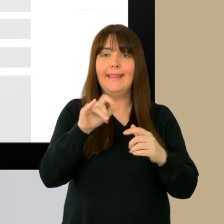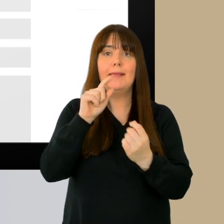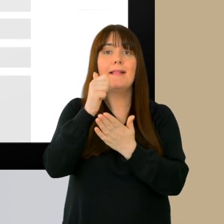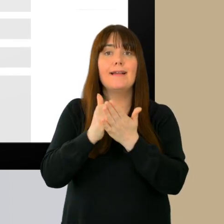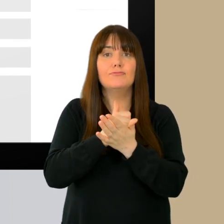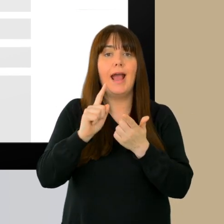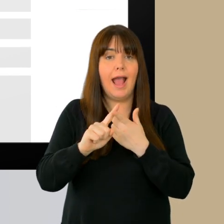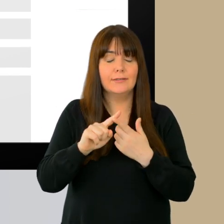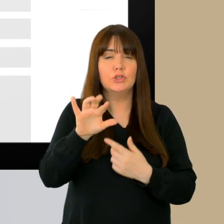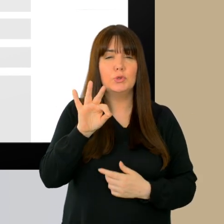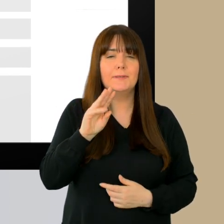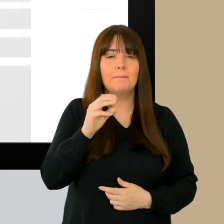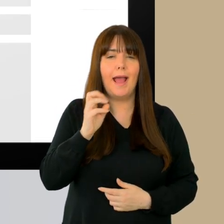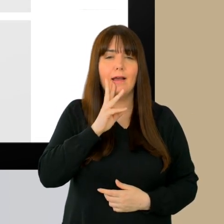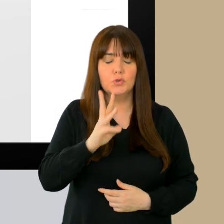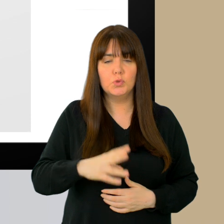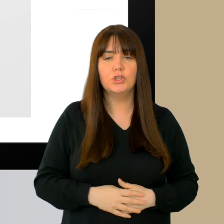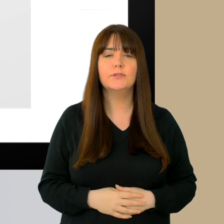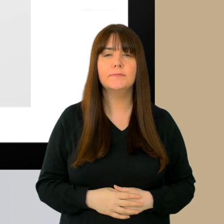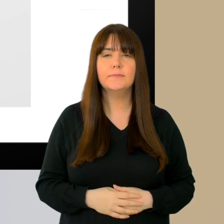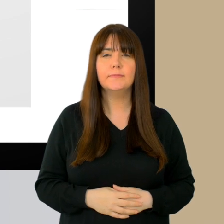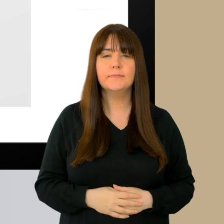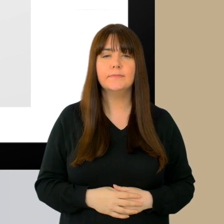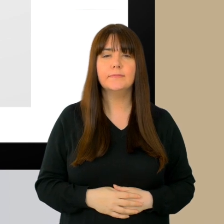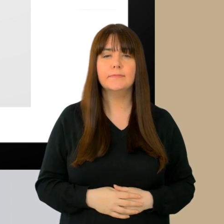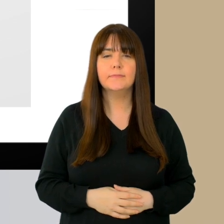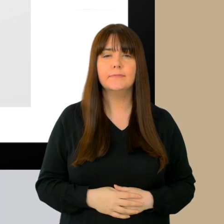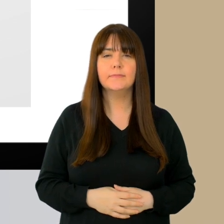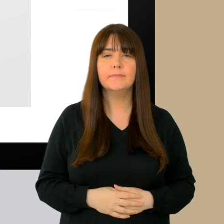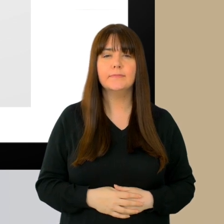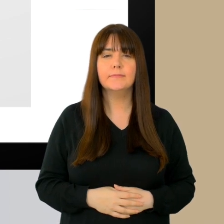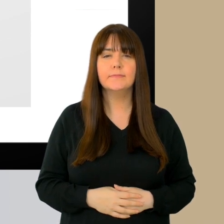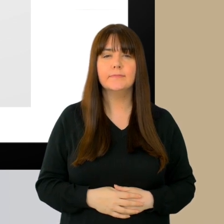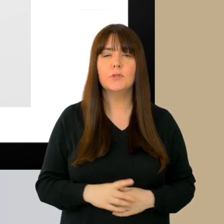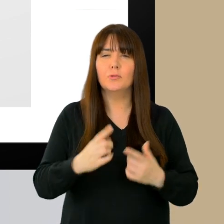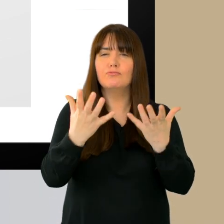fill in your email address and choose a password